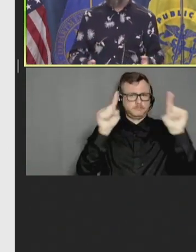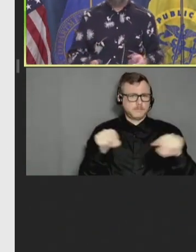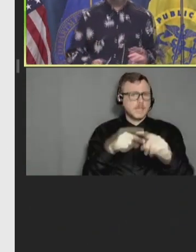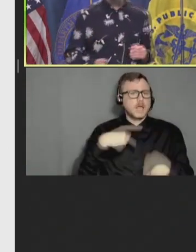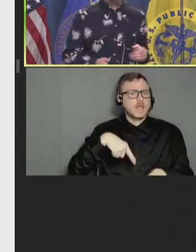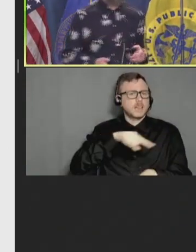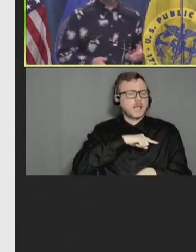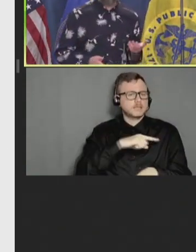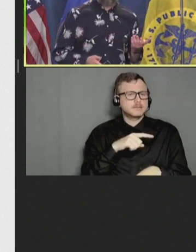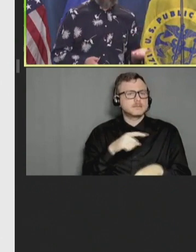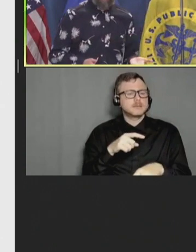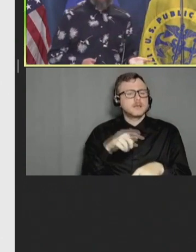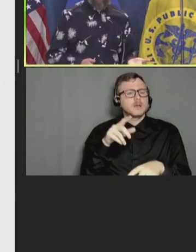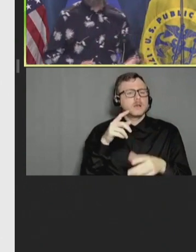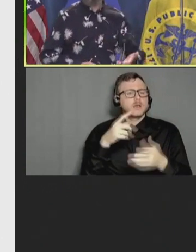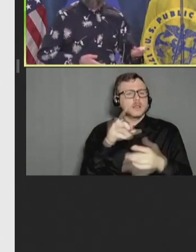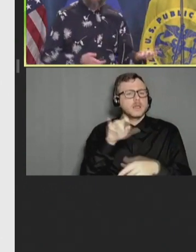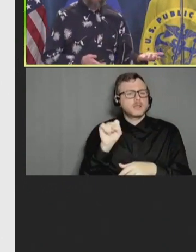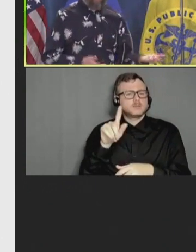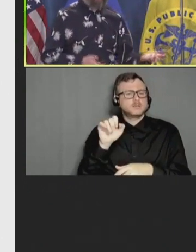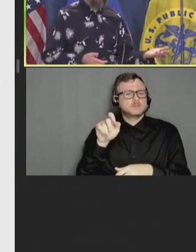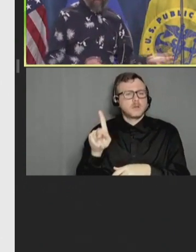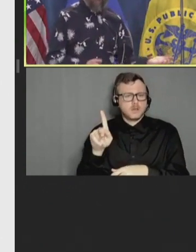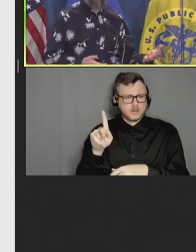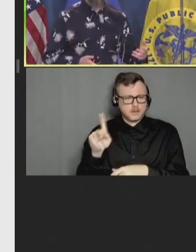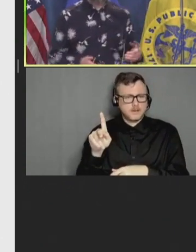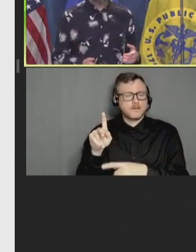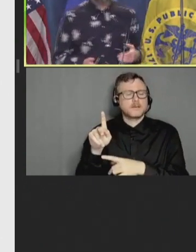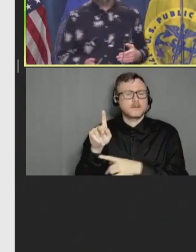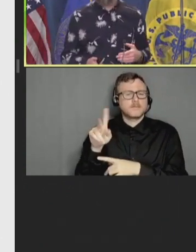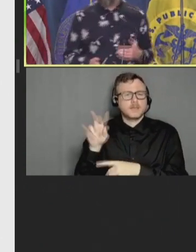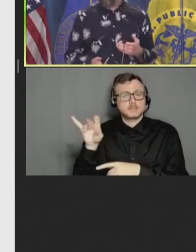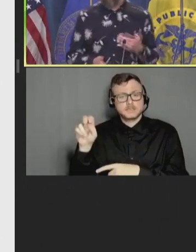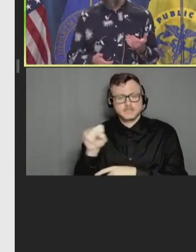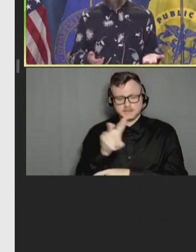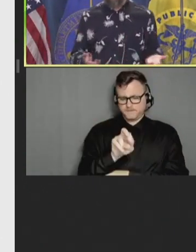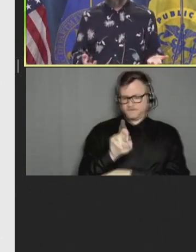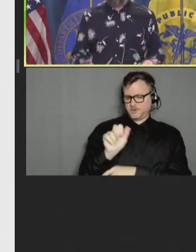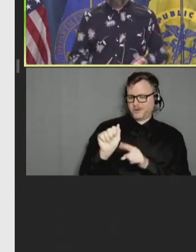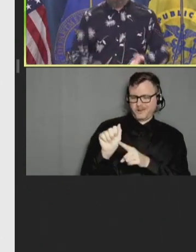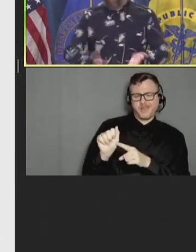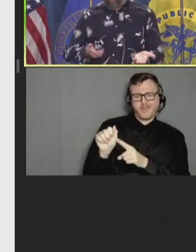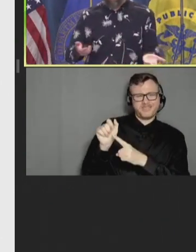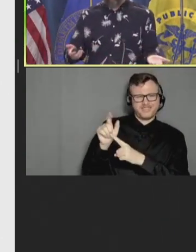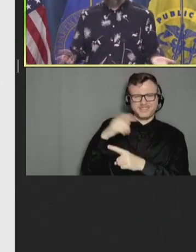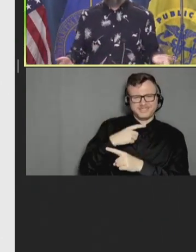There's a chatbot, lovingly named VIRA, who will answer questions -- any question that